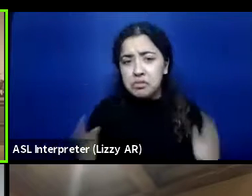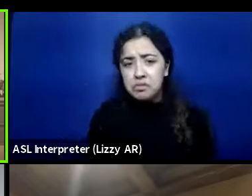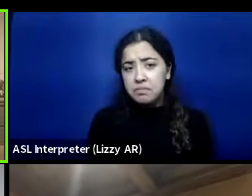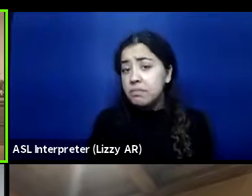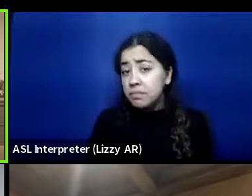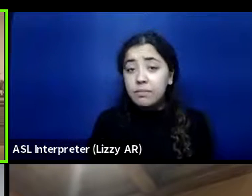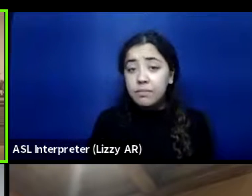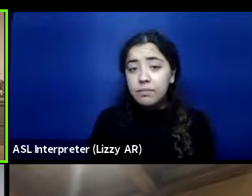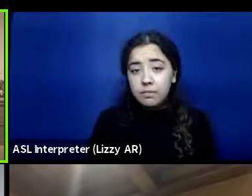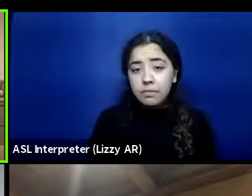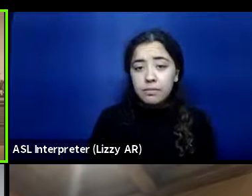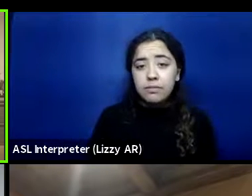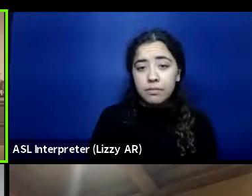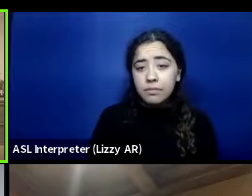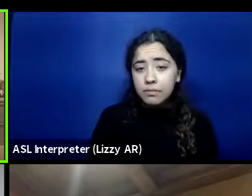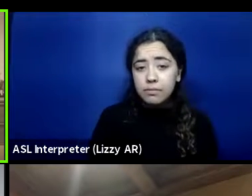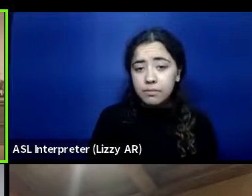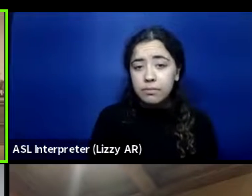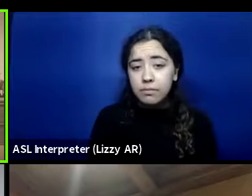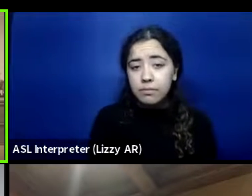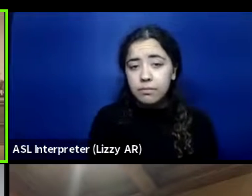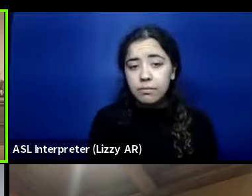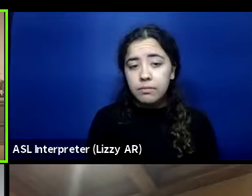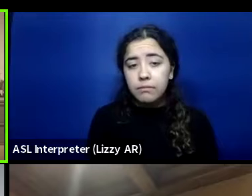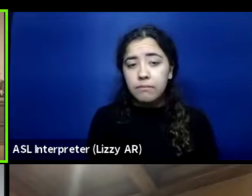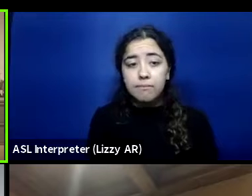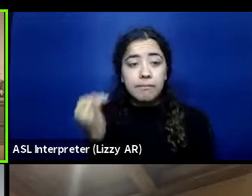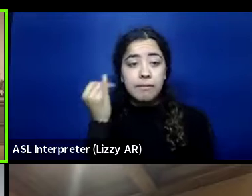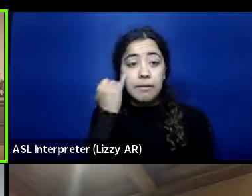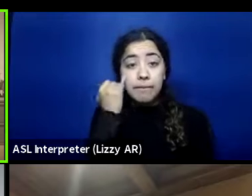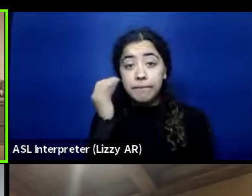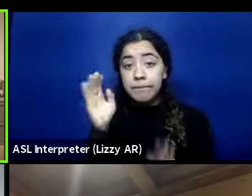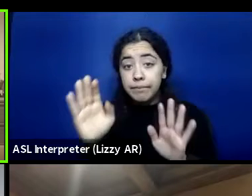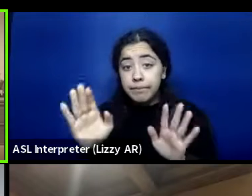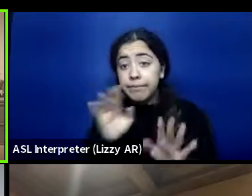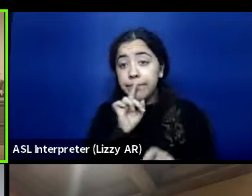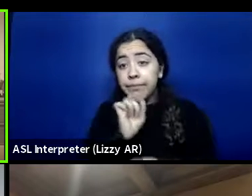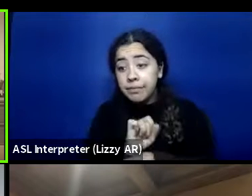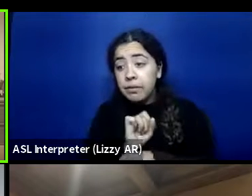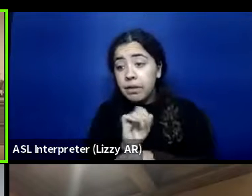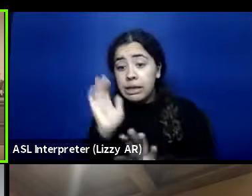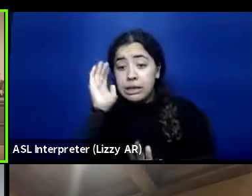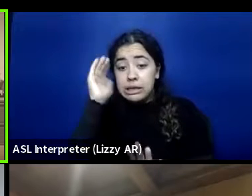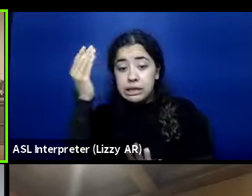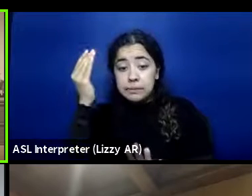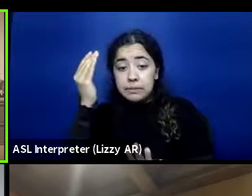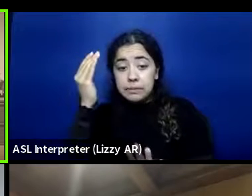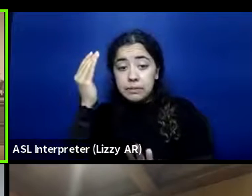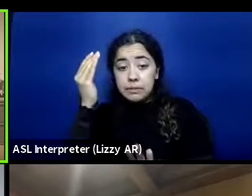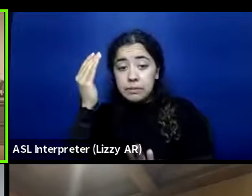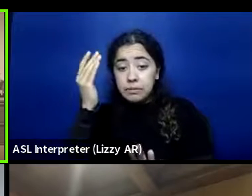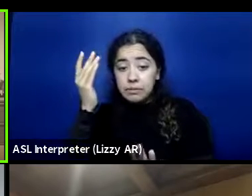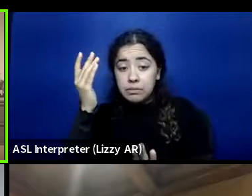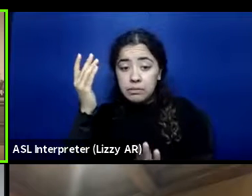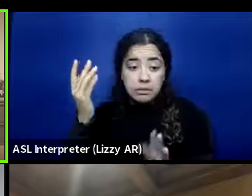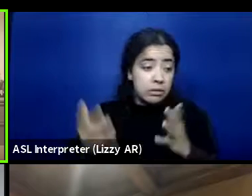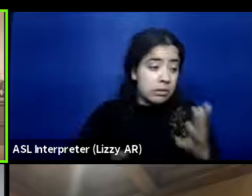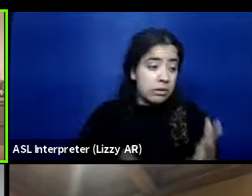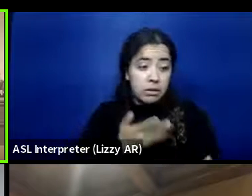Now, if in fact it has turned out to be sufficient to do the configuration to meet your needs,